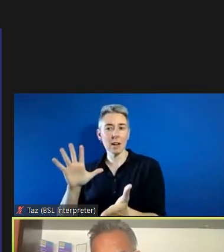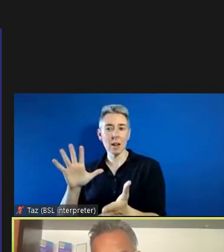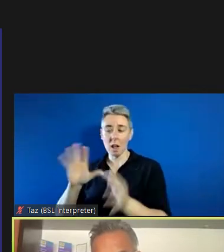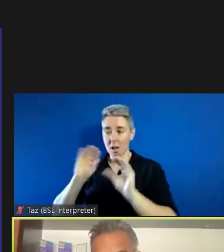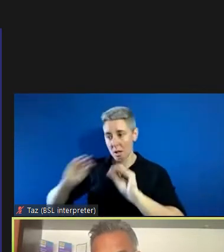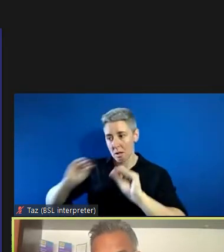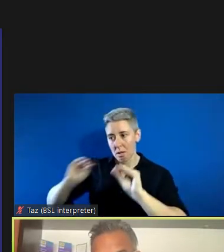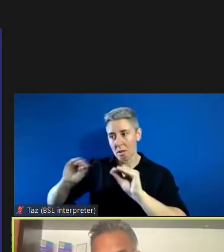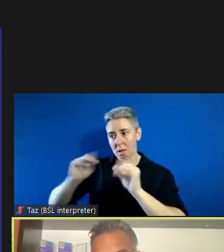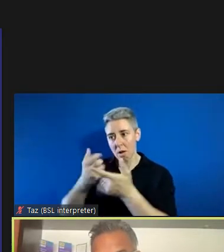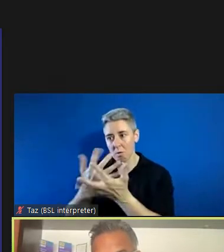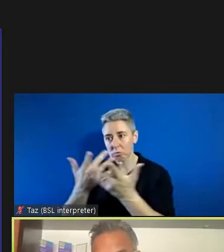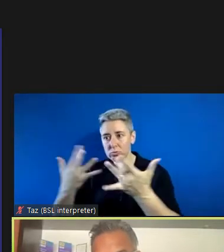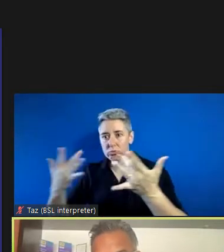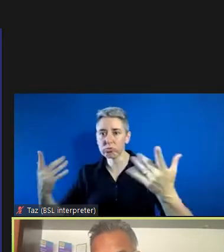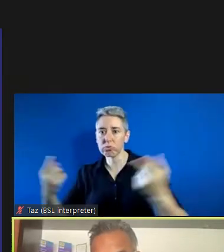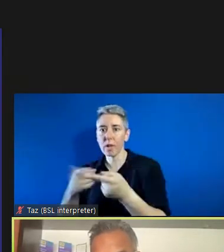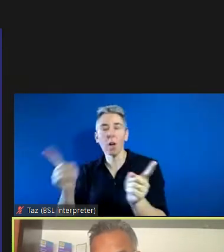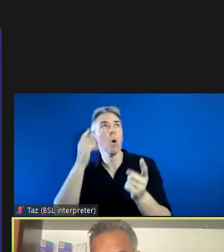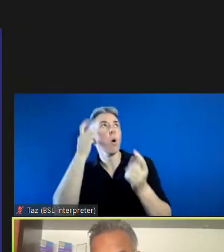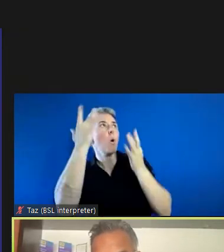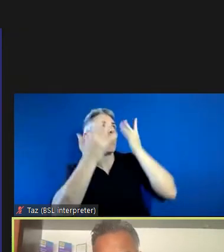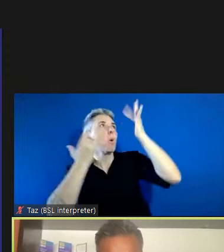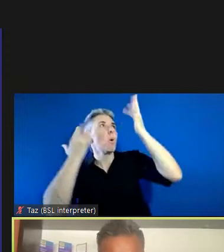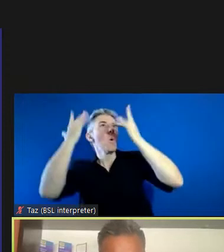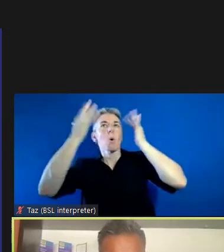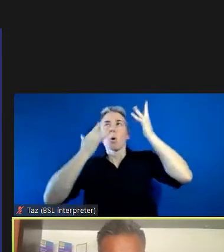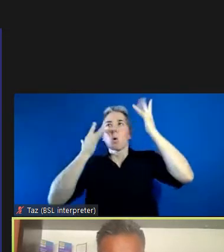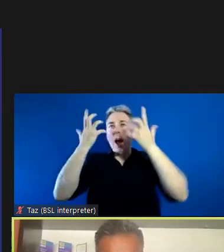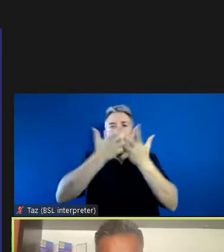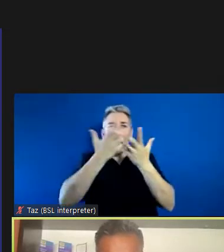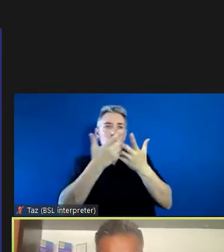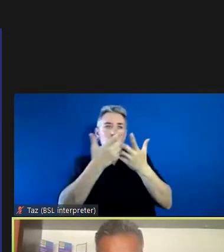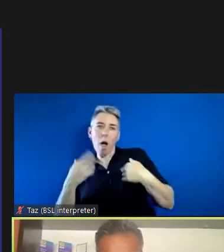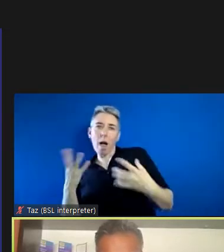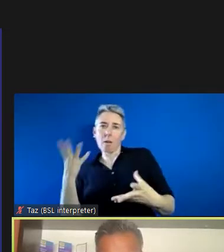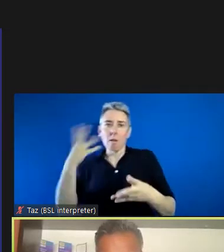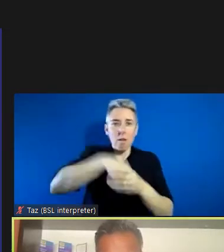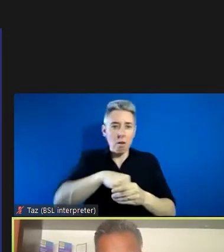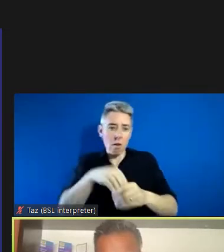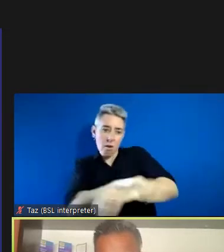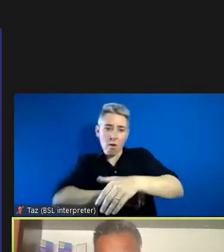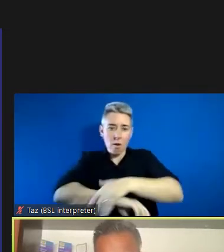with reality and discover how to participate in the transformation of their own world.